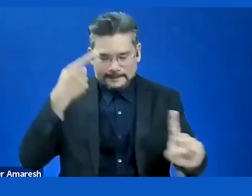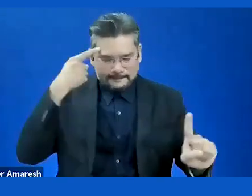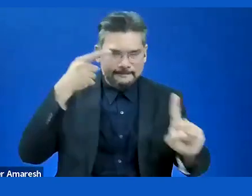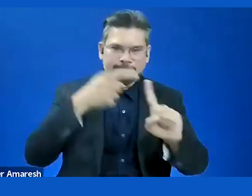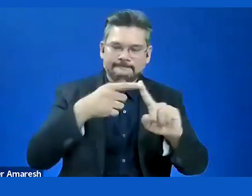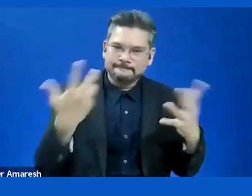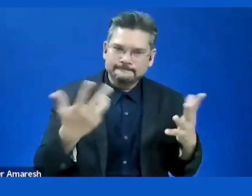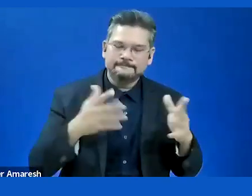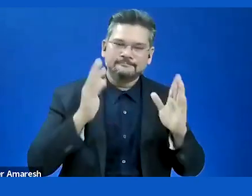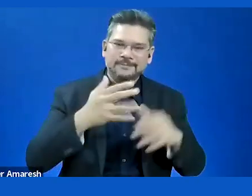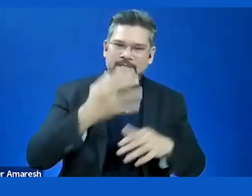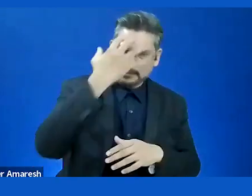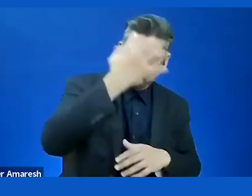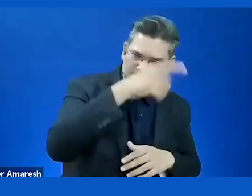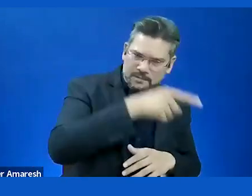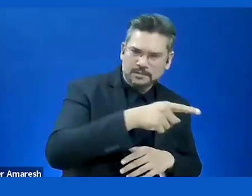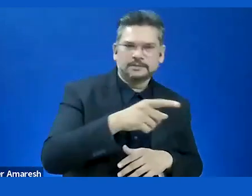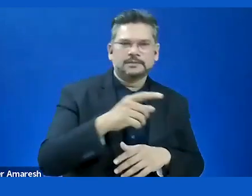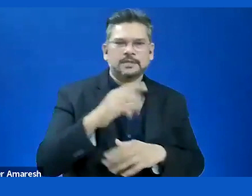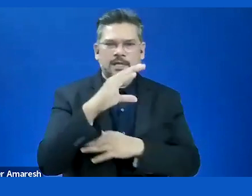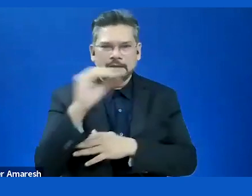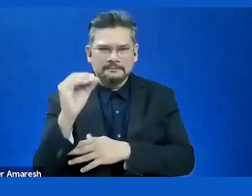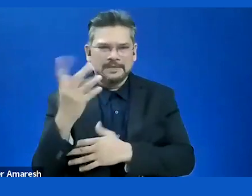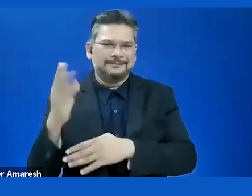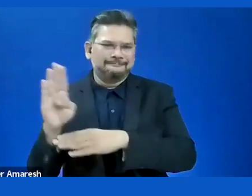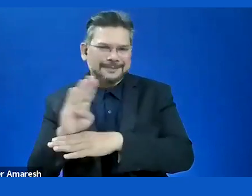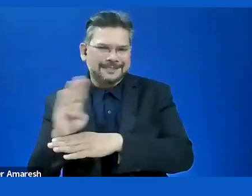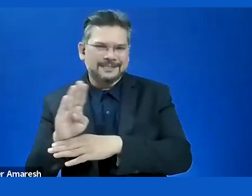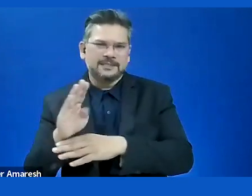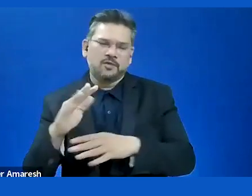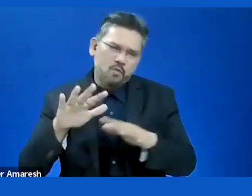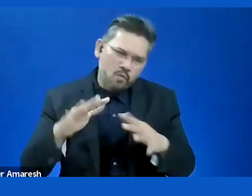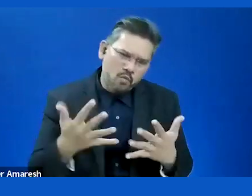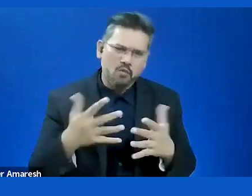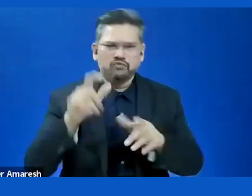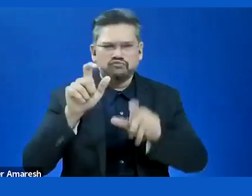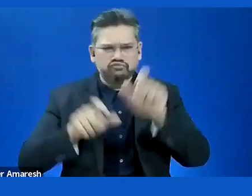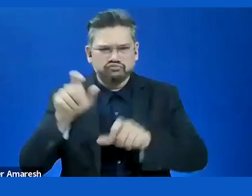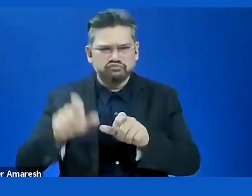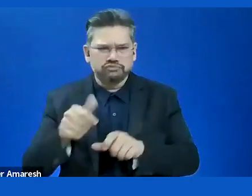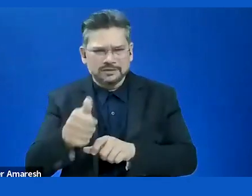companies and businesses and individuals to recognize how important training is and to